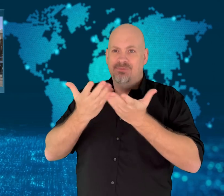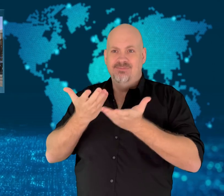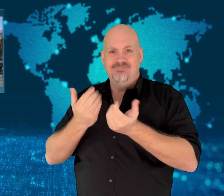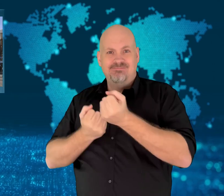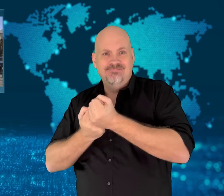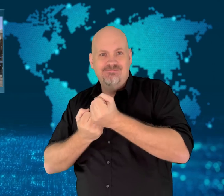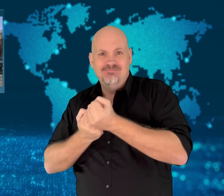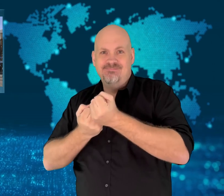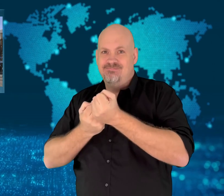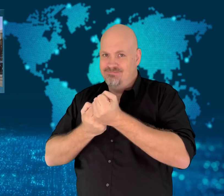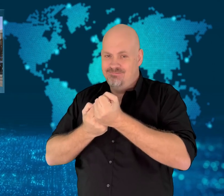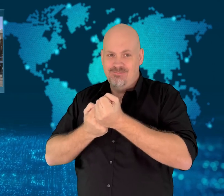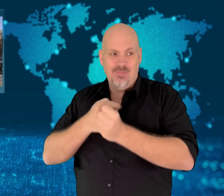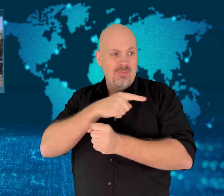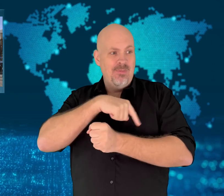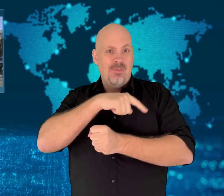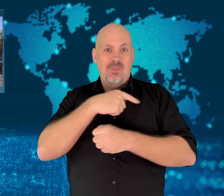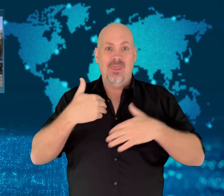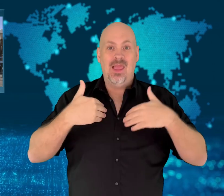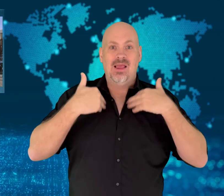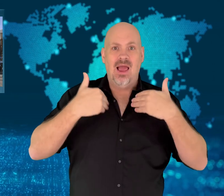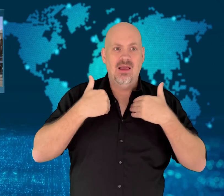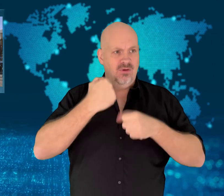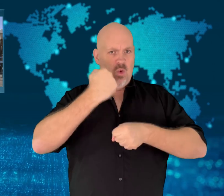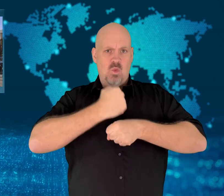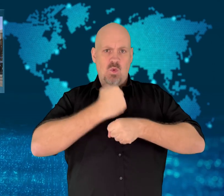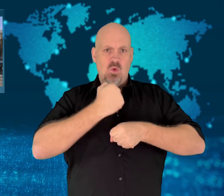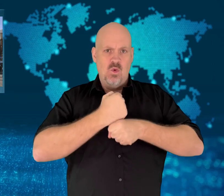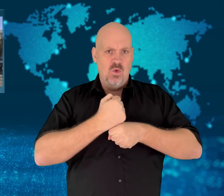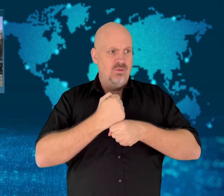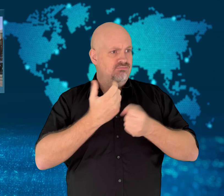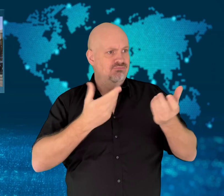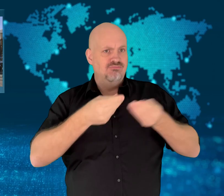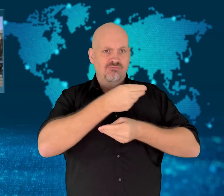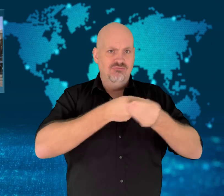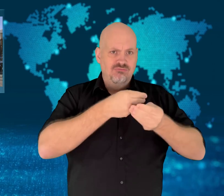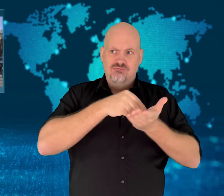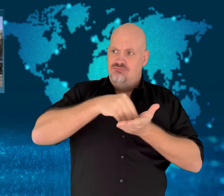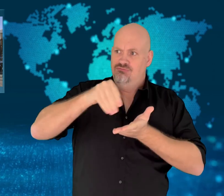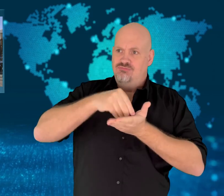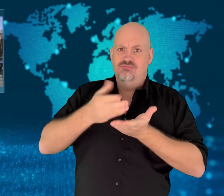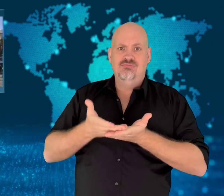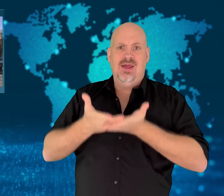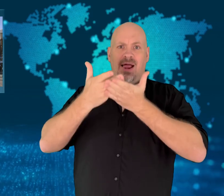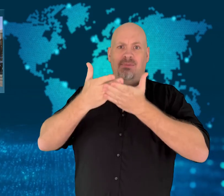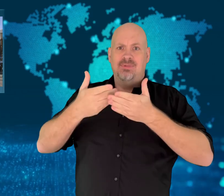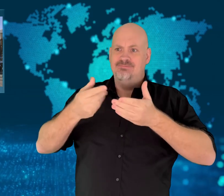and other services when there are fewer working age adults and taxpayers to